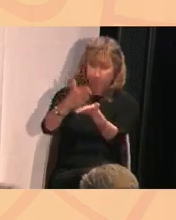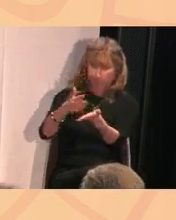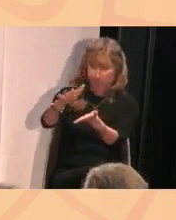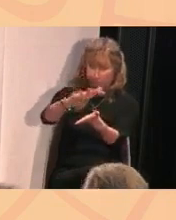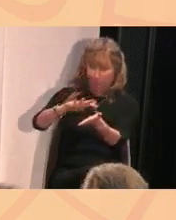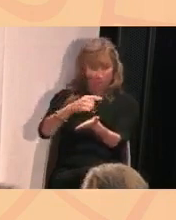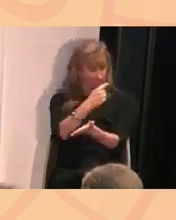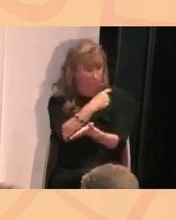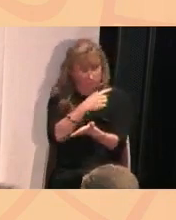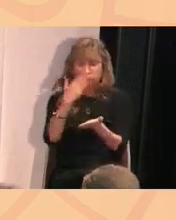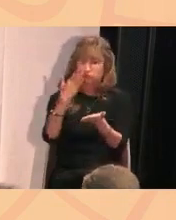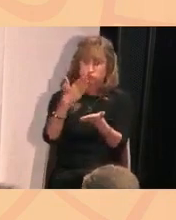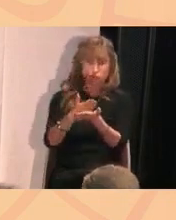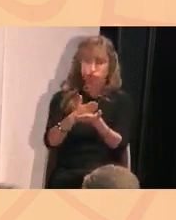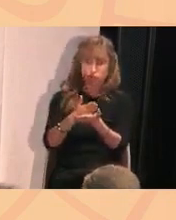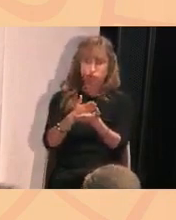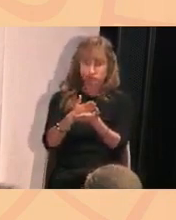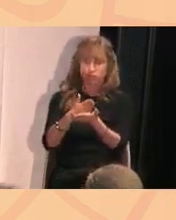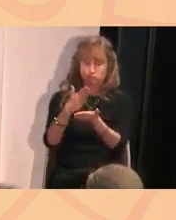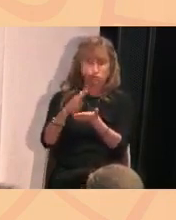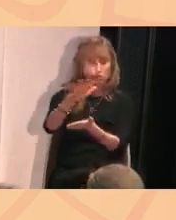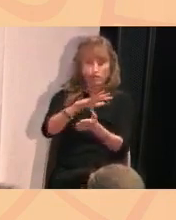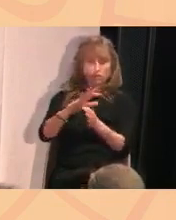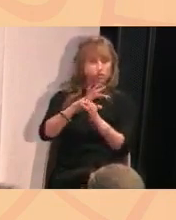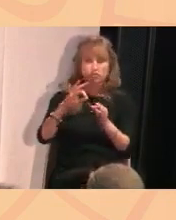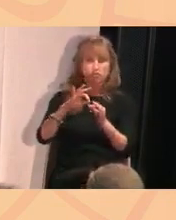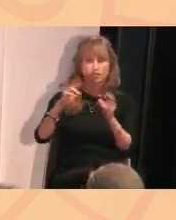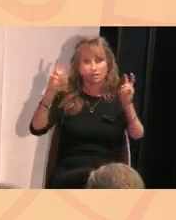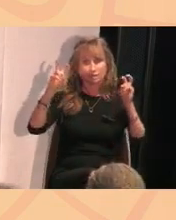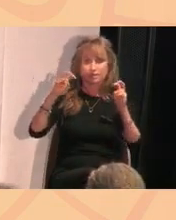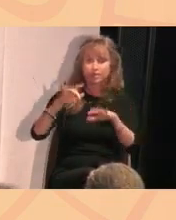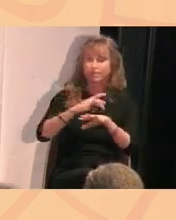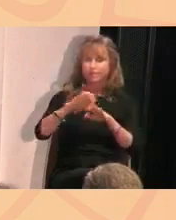And it was an actual reservoir that fed very early Brisbane.